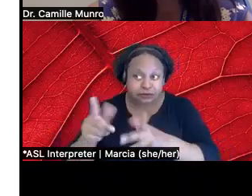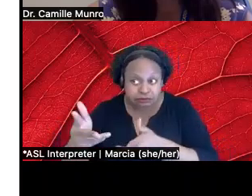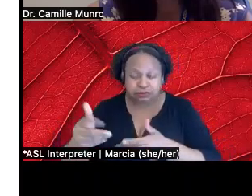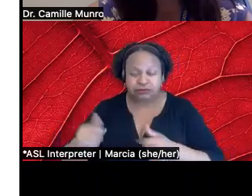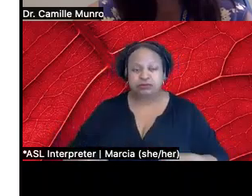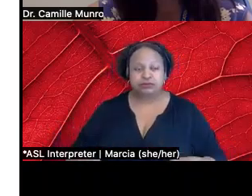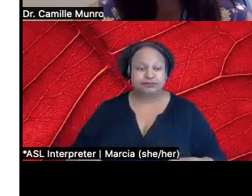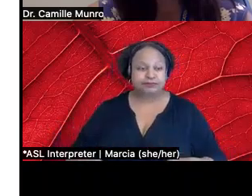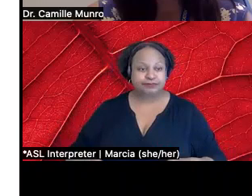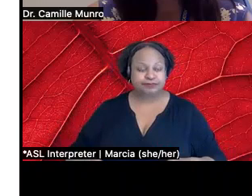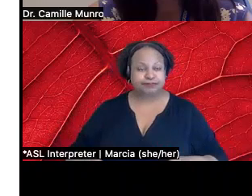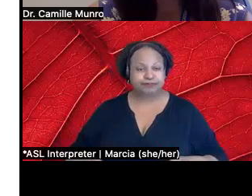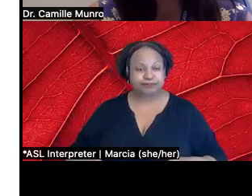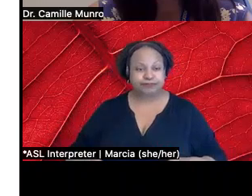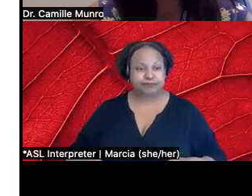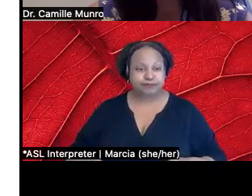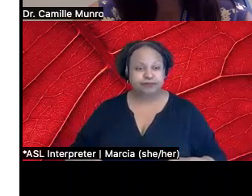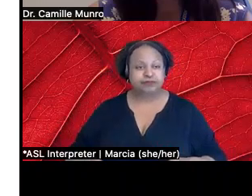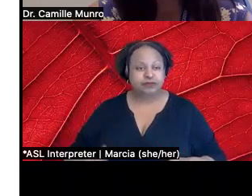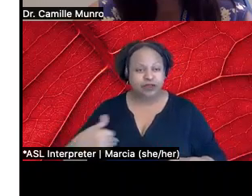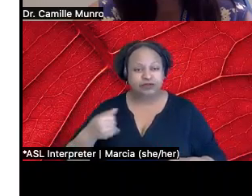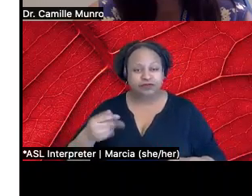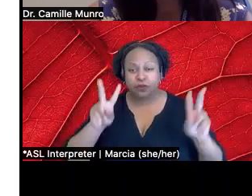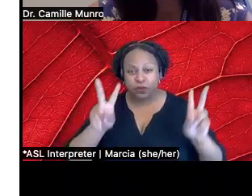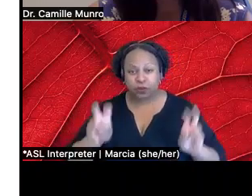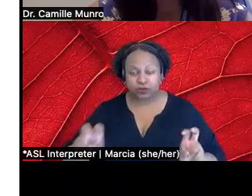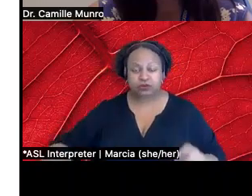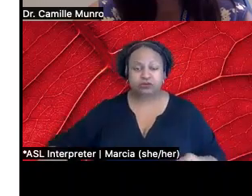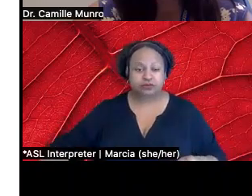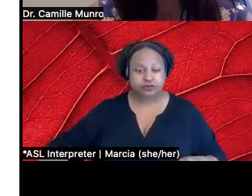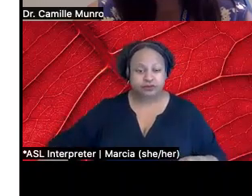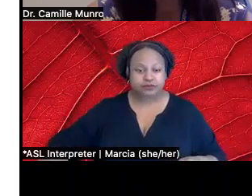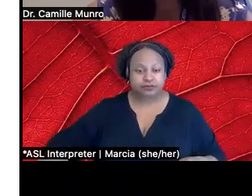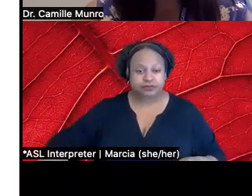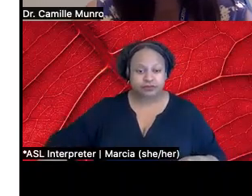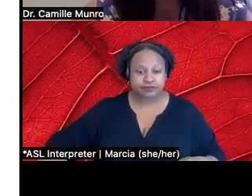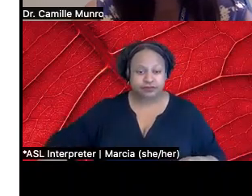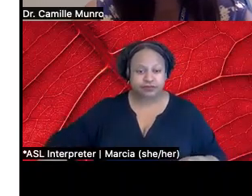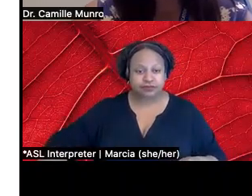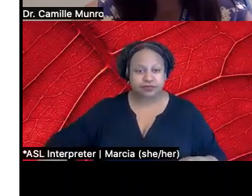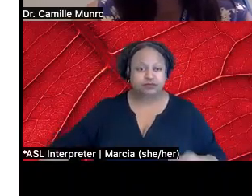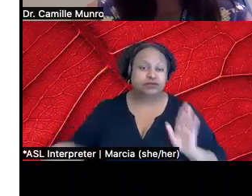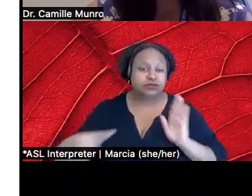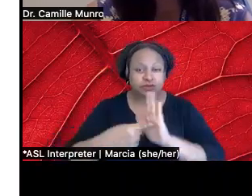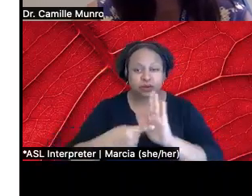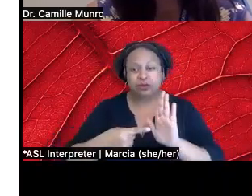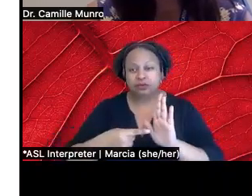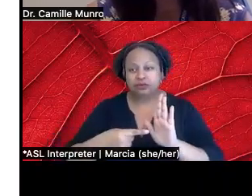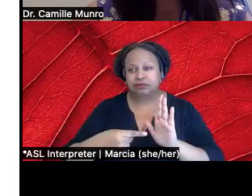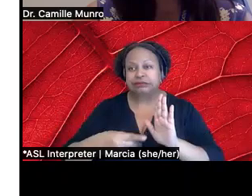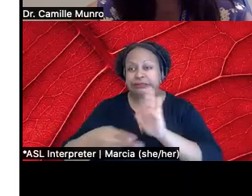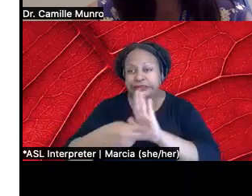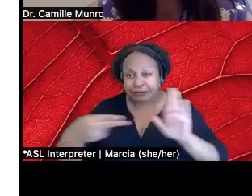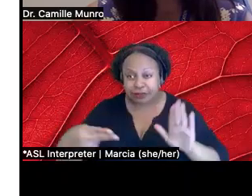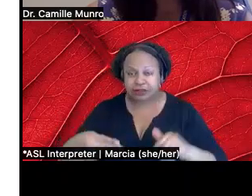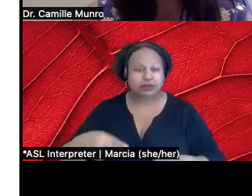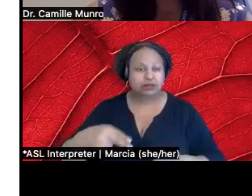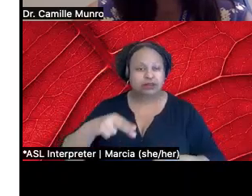So, I put some quotes in here to highlight the stigma and lack of proper accommodations that I was facing.